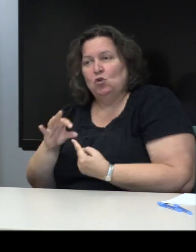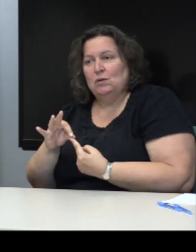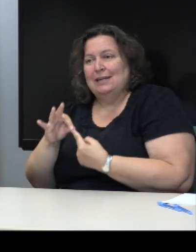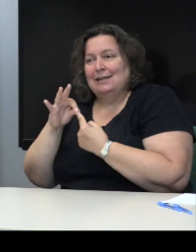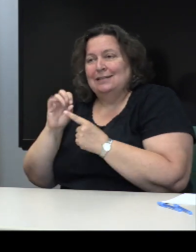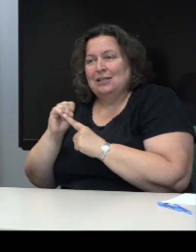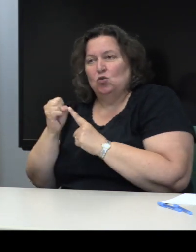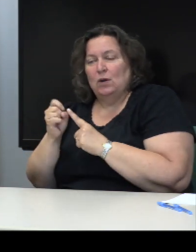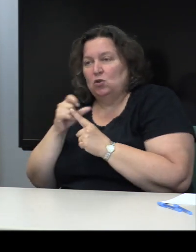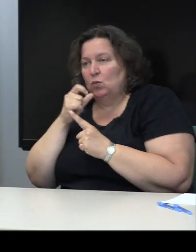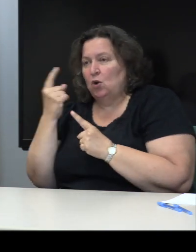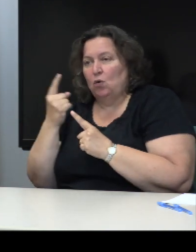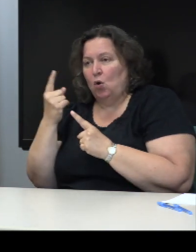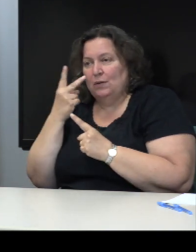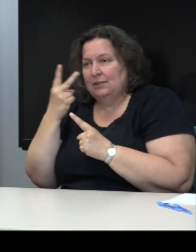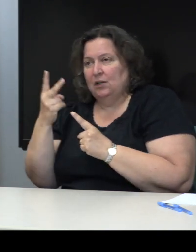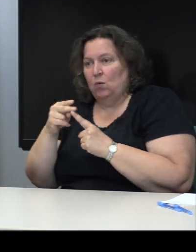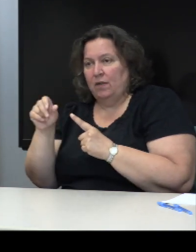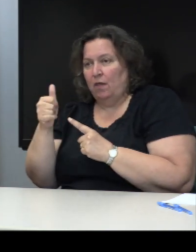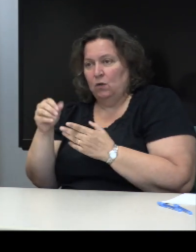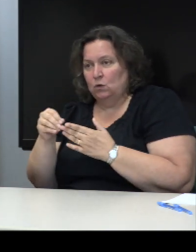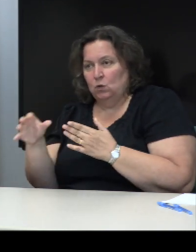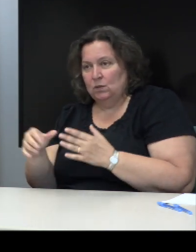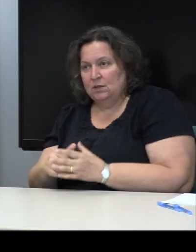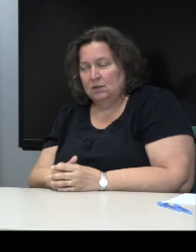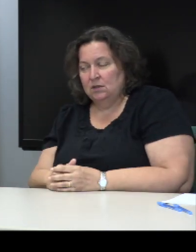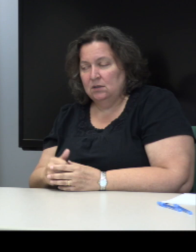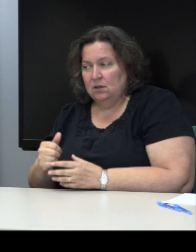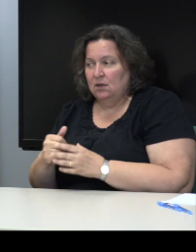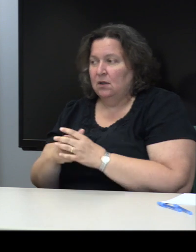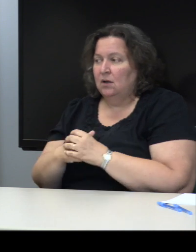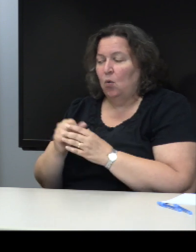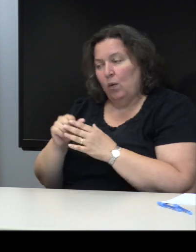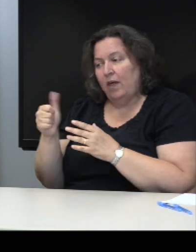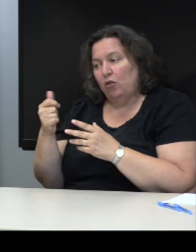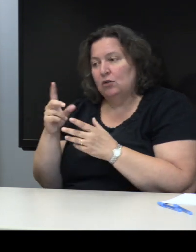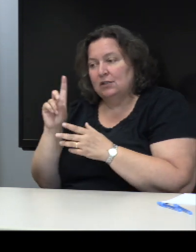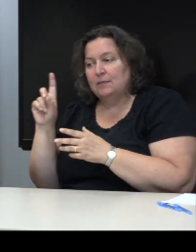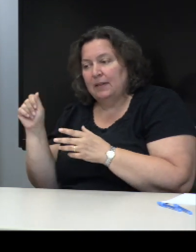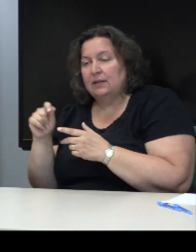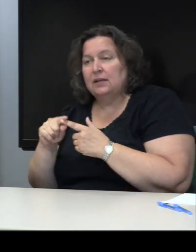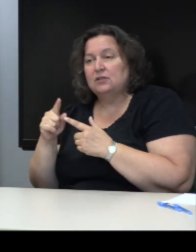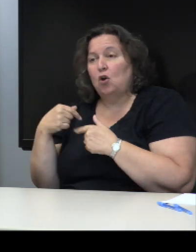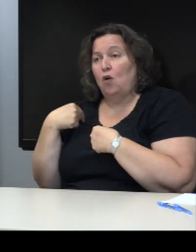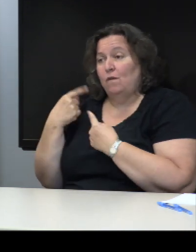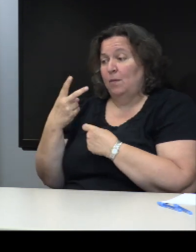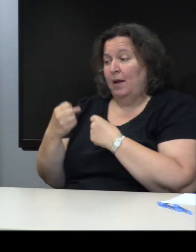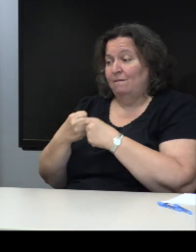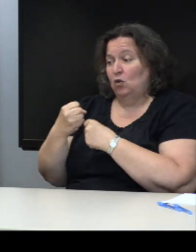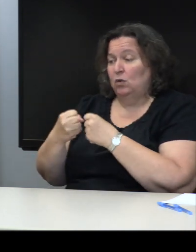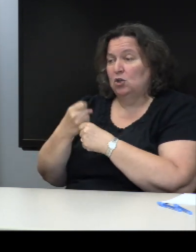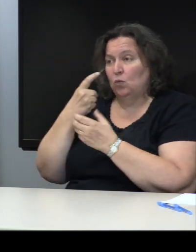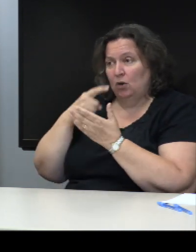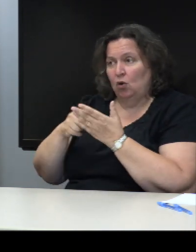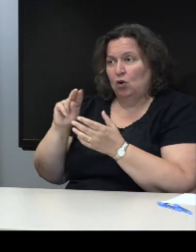that we don't always see with other students with disabilities. I think over the past few years we have noticed that Norah has struggled